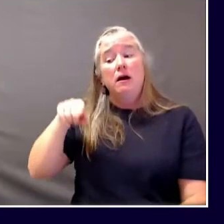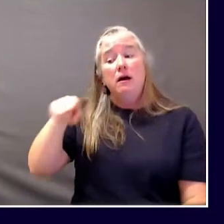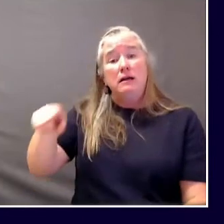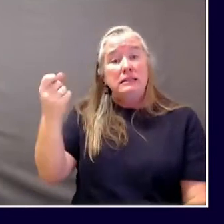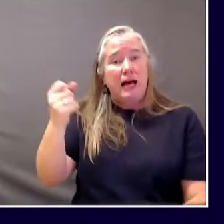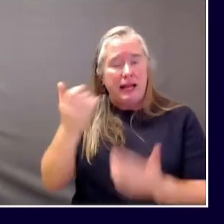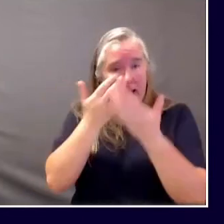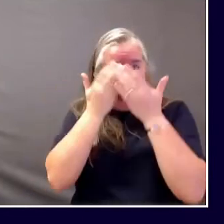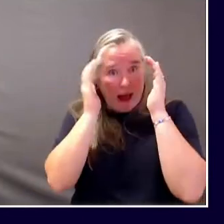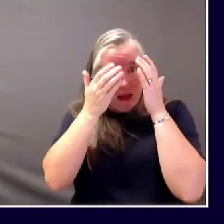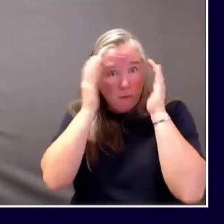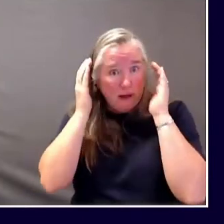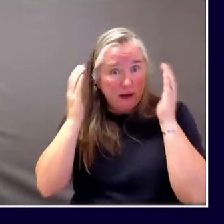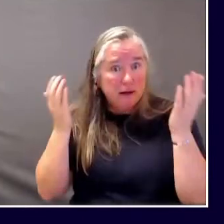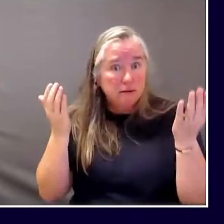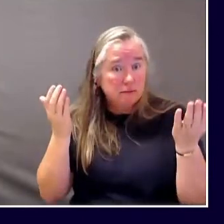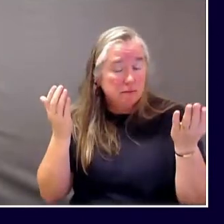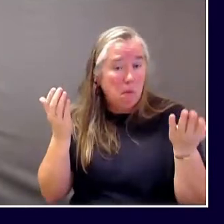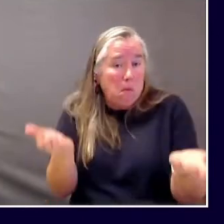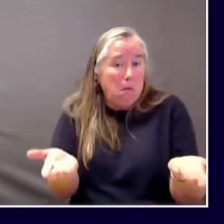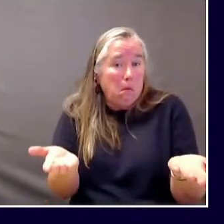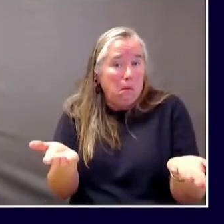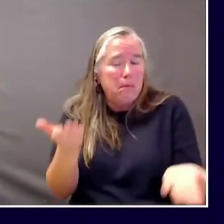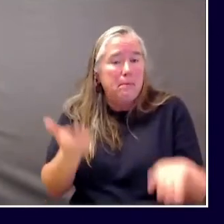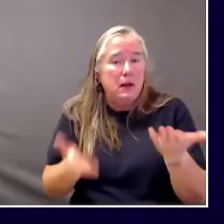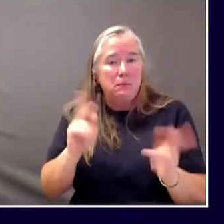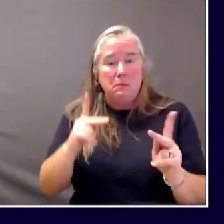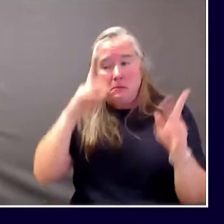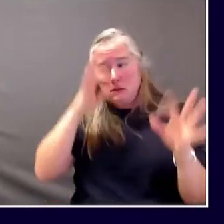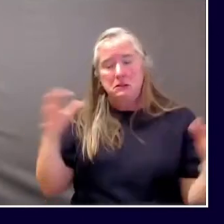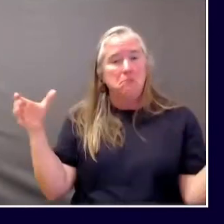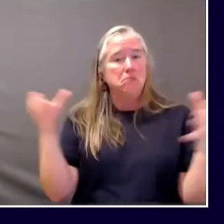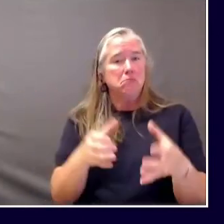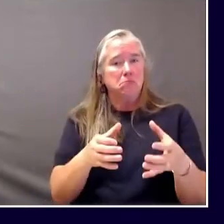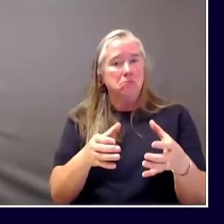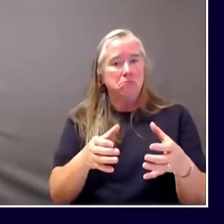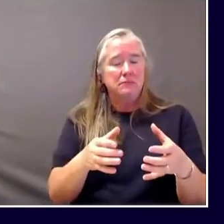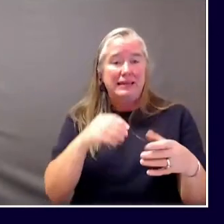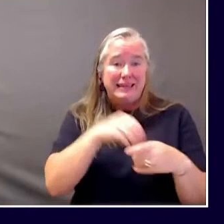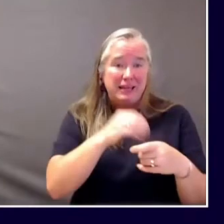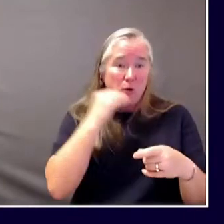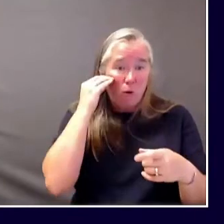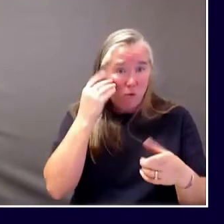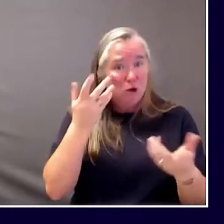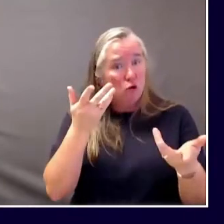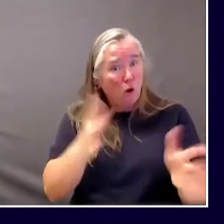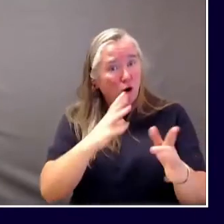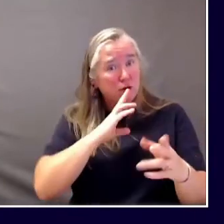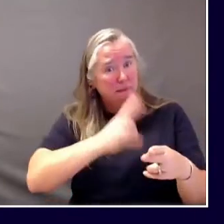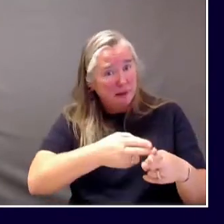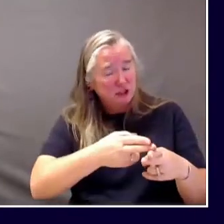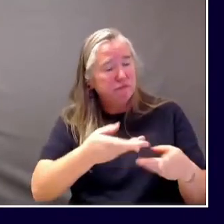with is going to be a lot of actually gatherings happening